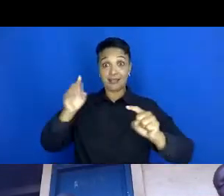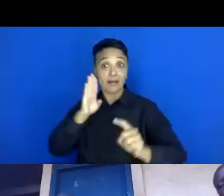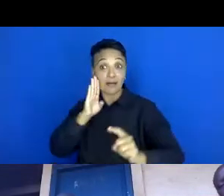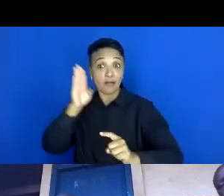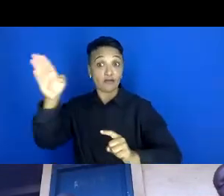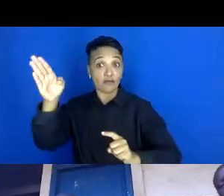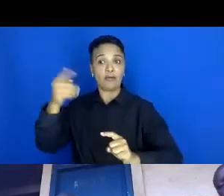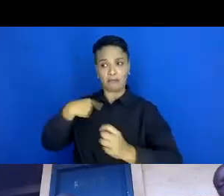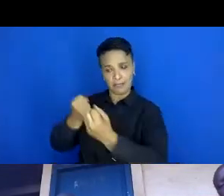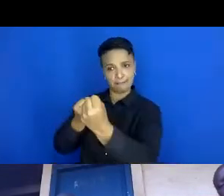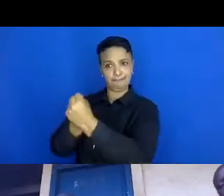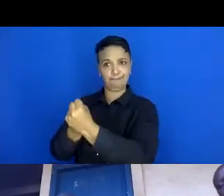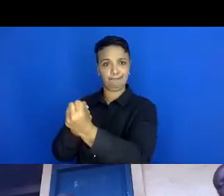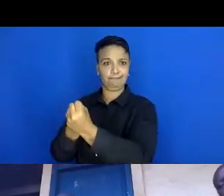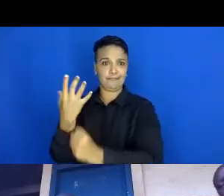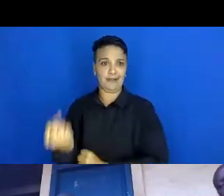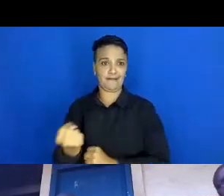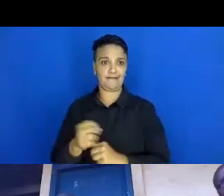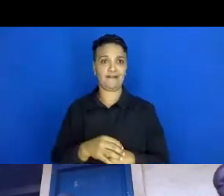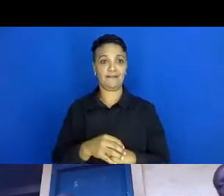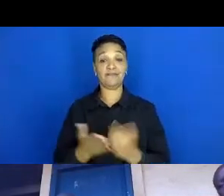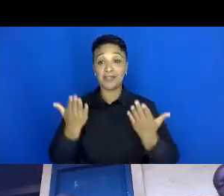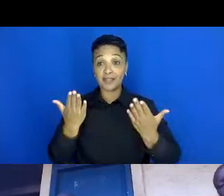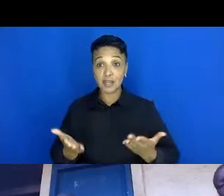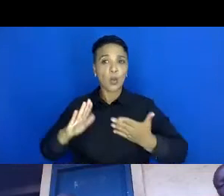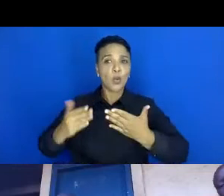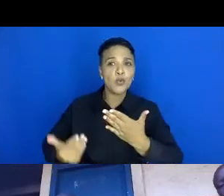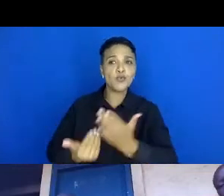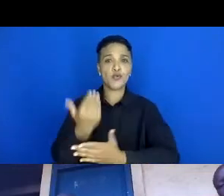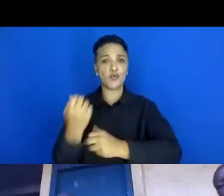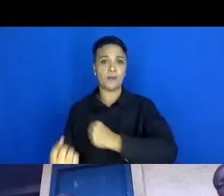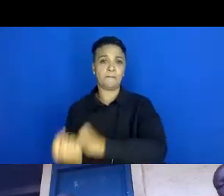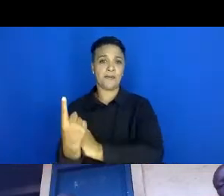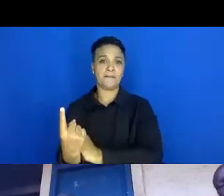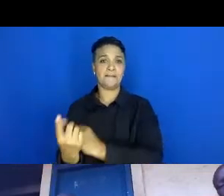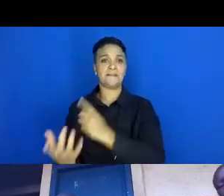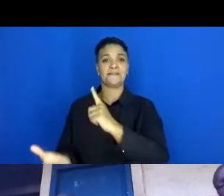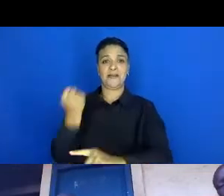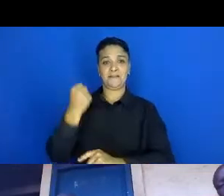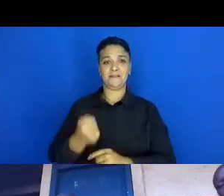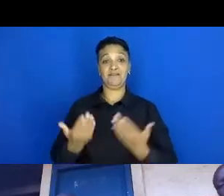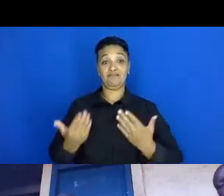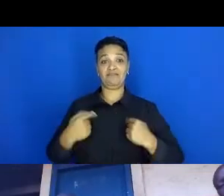of the cdgs related to inclusive education inequality gaps decent employment and work